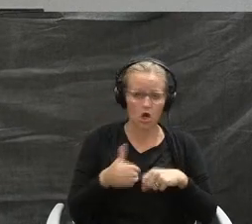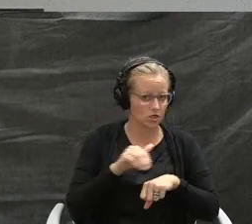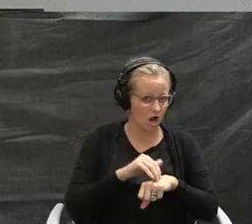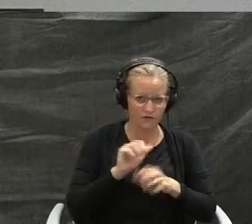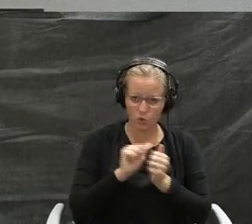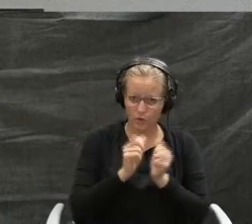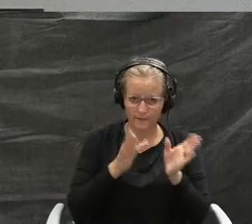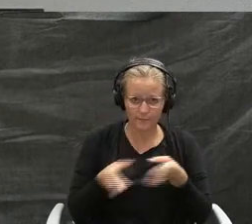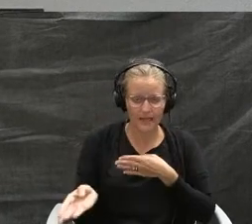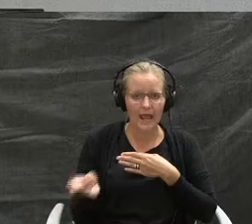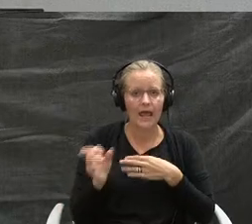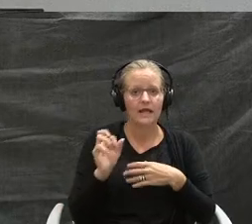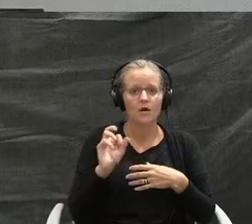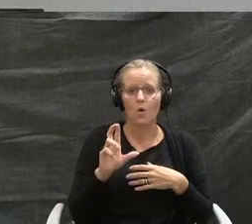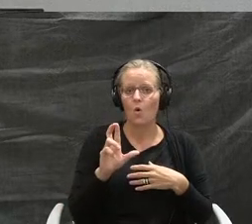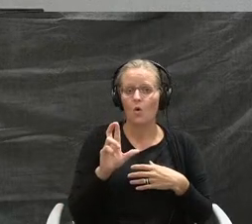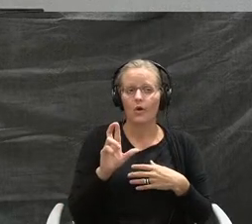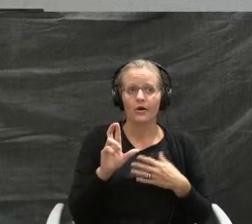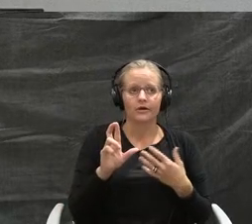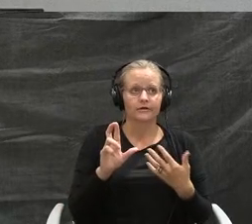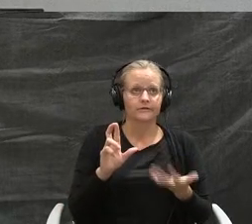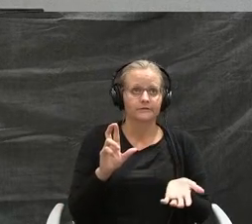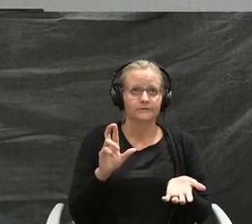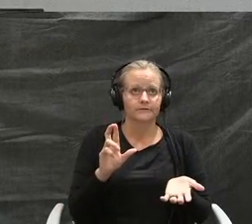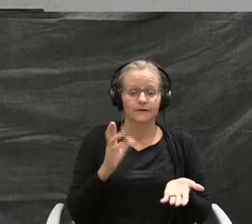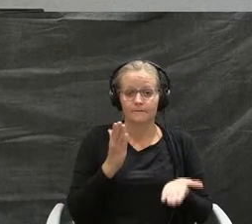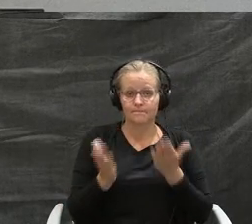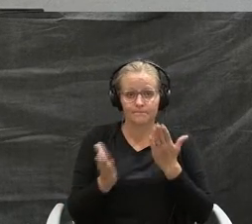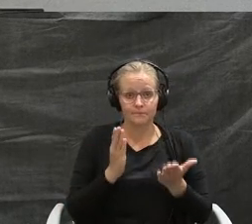haven't adopted a certain plan and then get them good answers